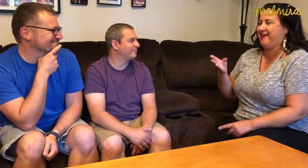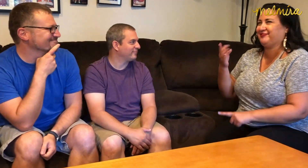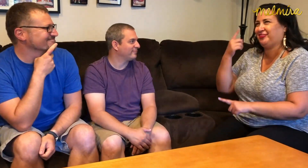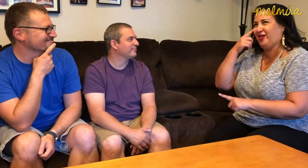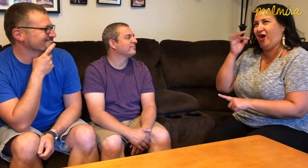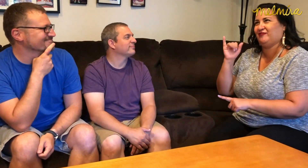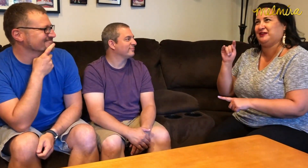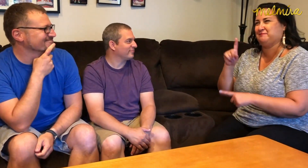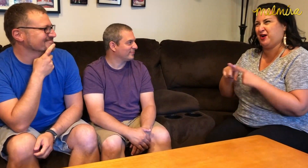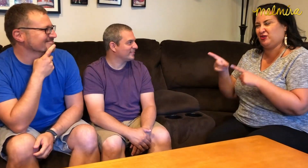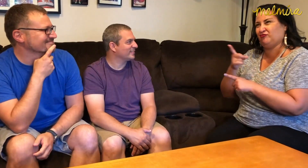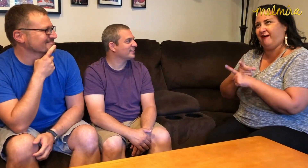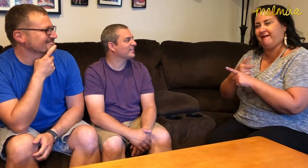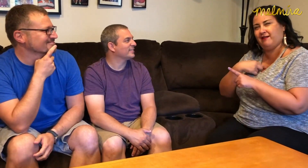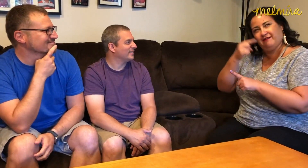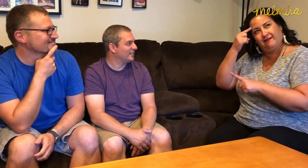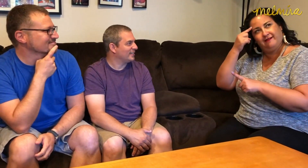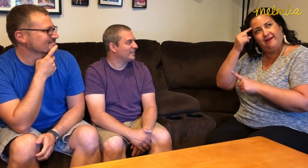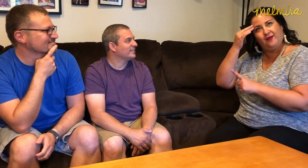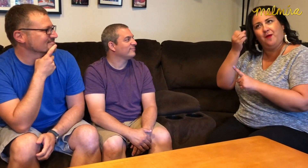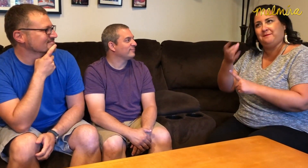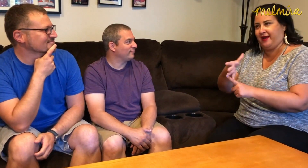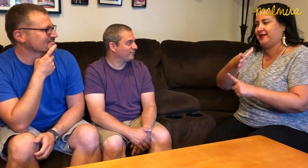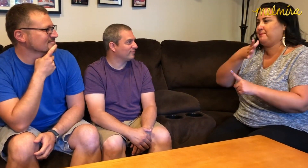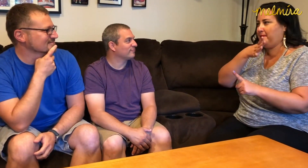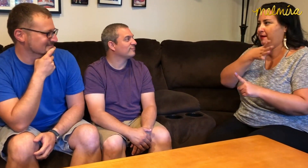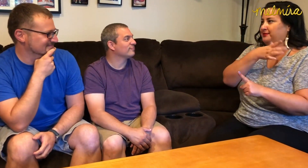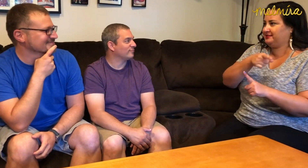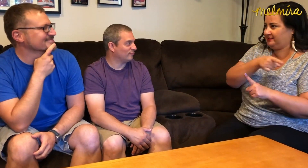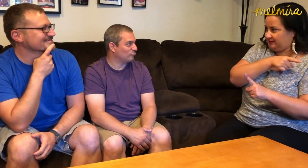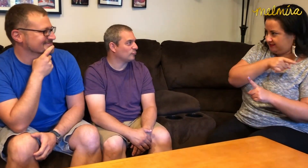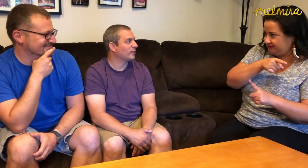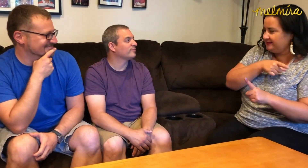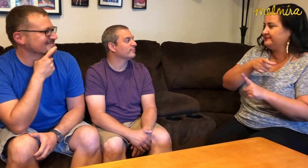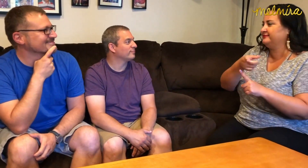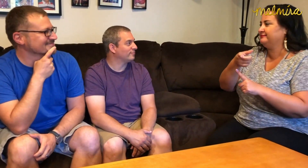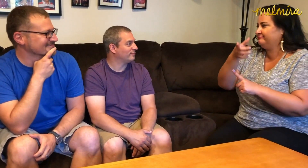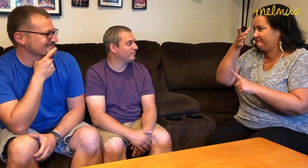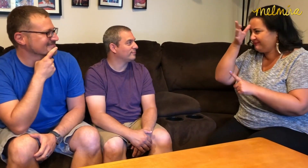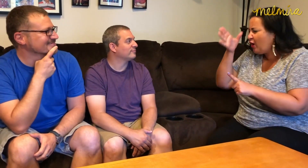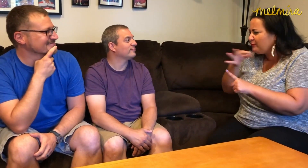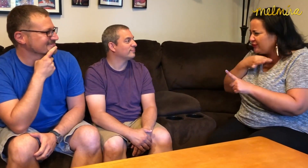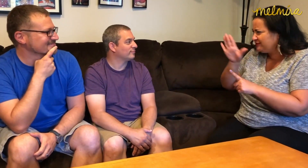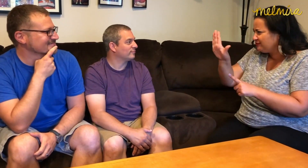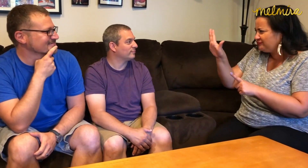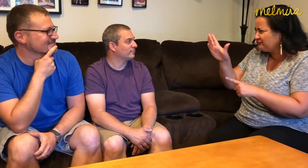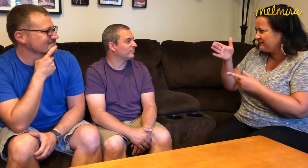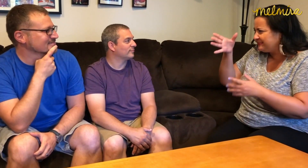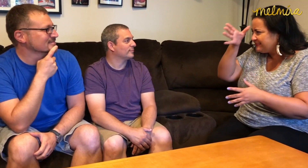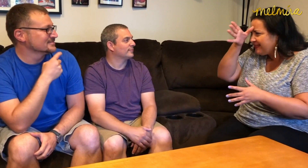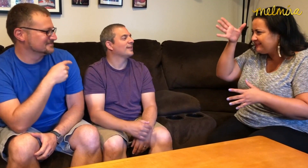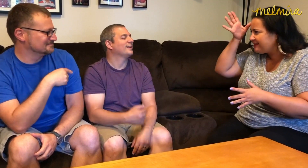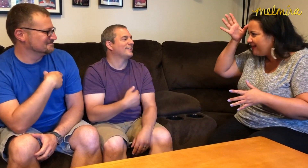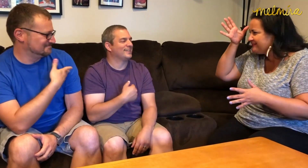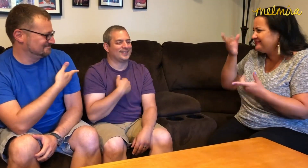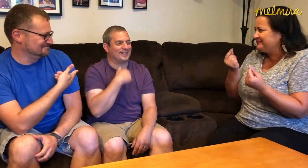I never thought of it, but you're right I know many moms... What're your name signs for dad?